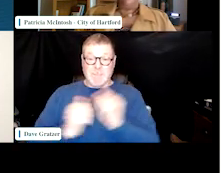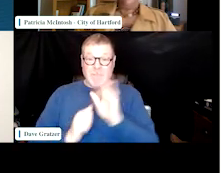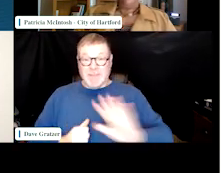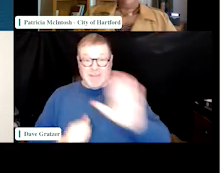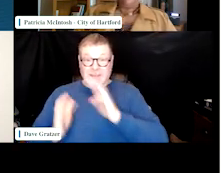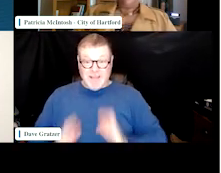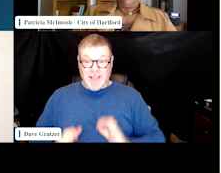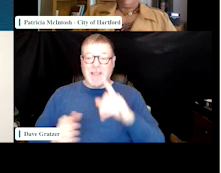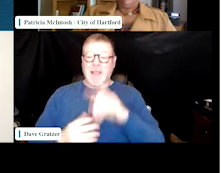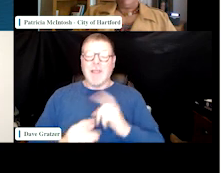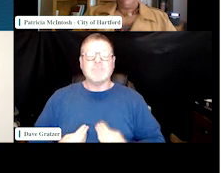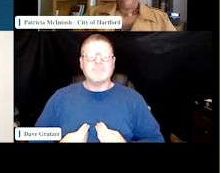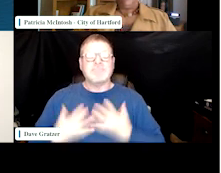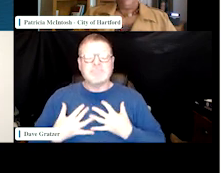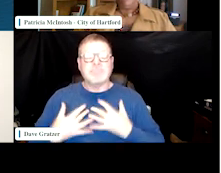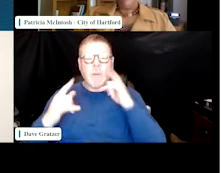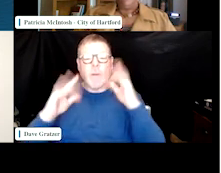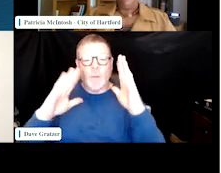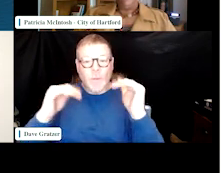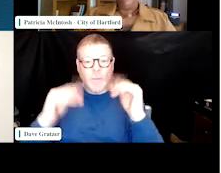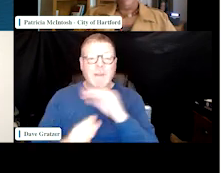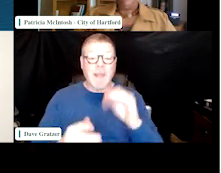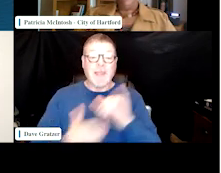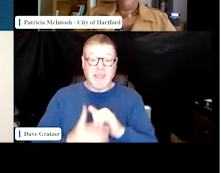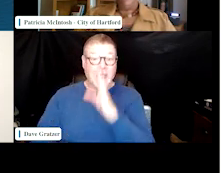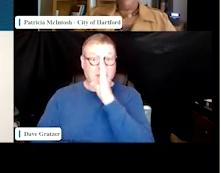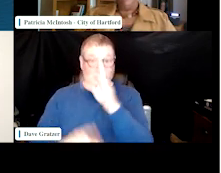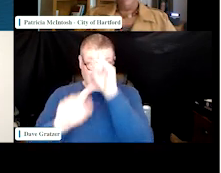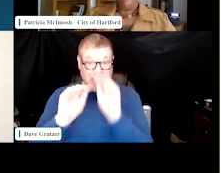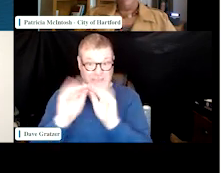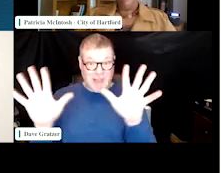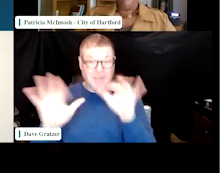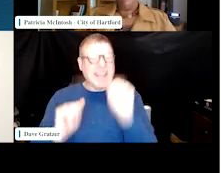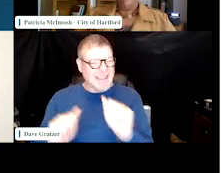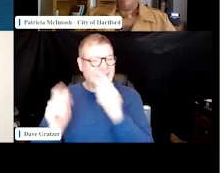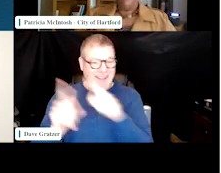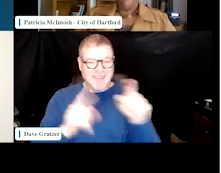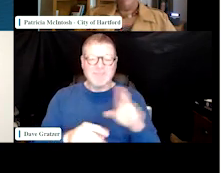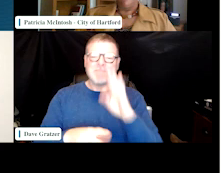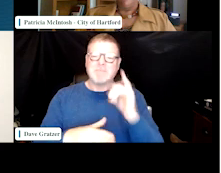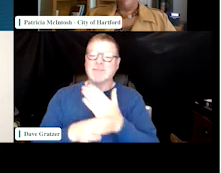inspires hope, shows that recovery is possible by sharing her lived experiences.